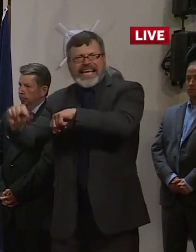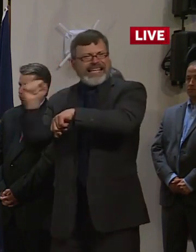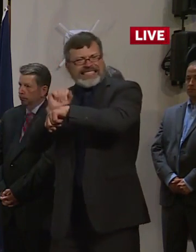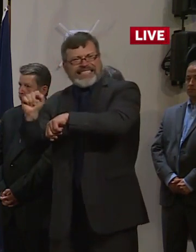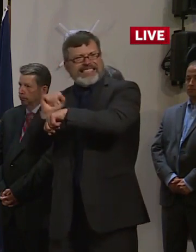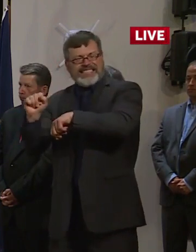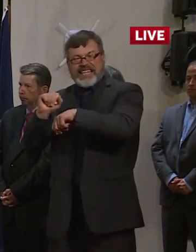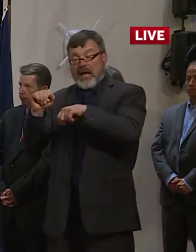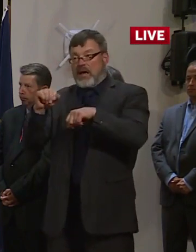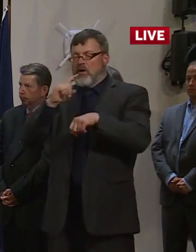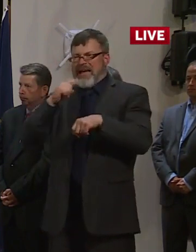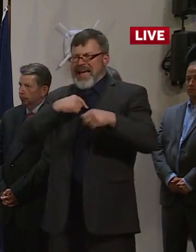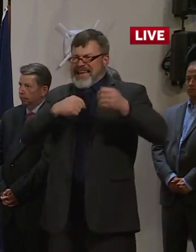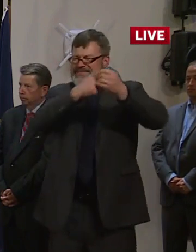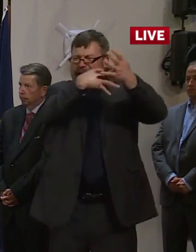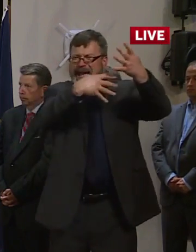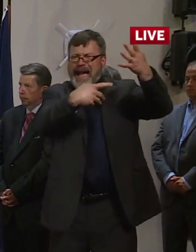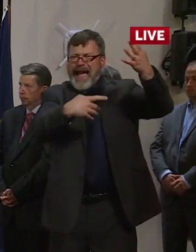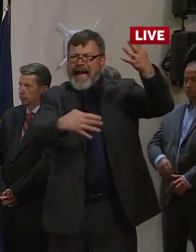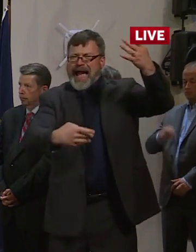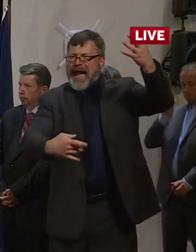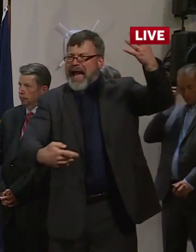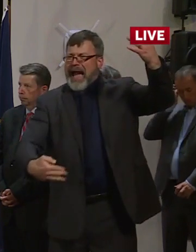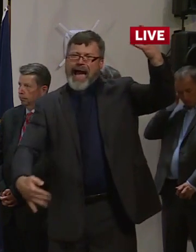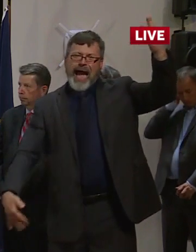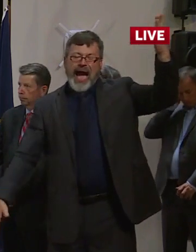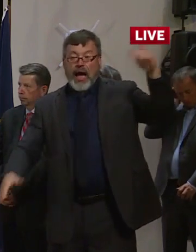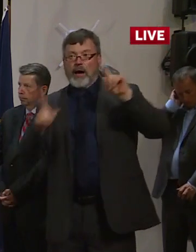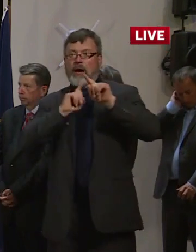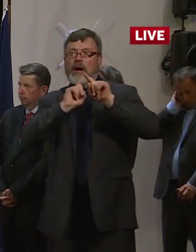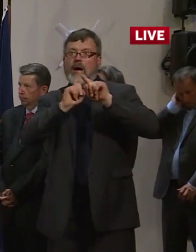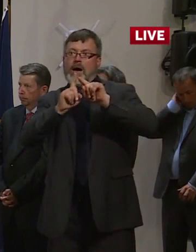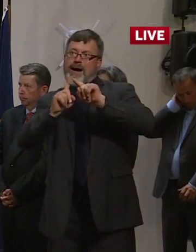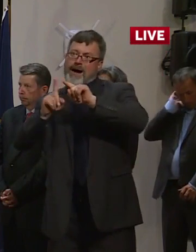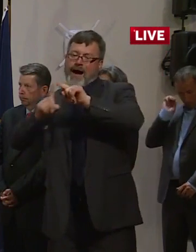HAVE GONE ABOVEND A BEYOND. THE LIST IS LONG.